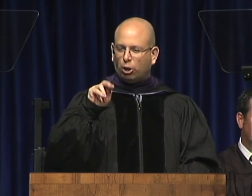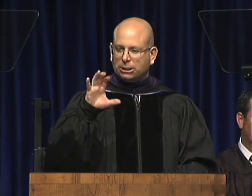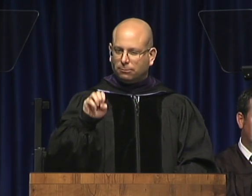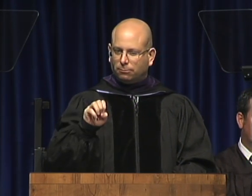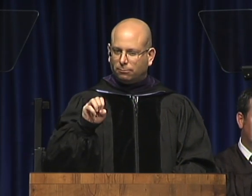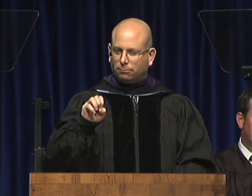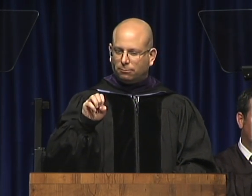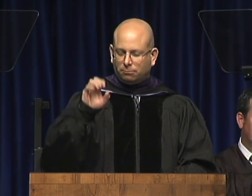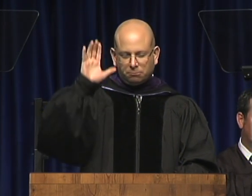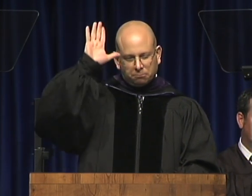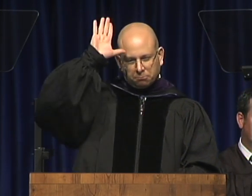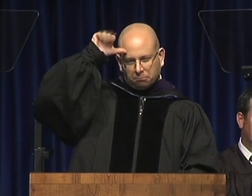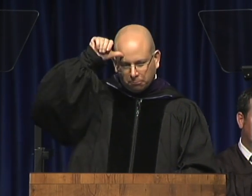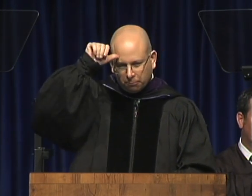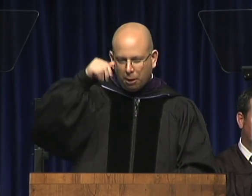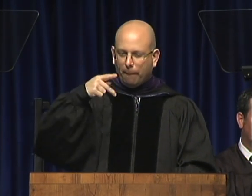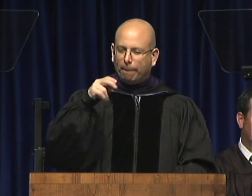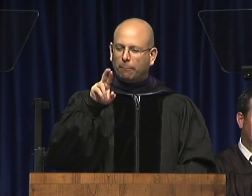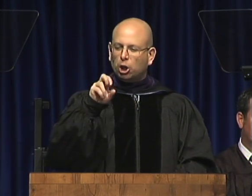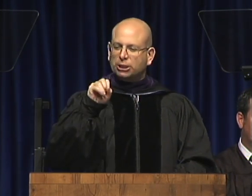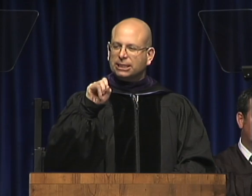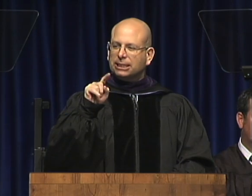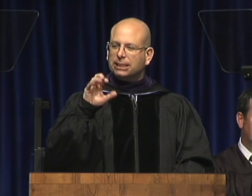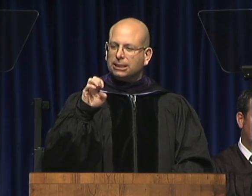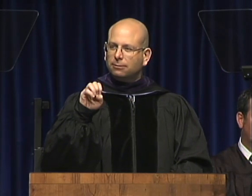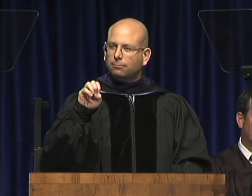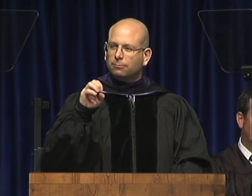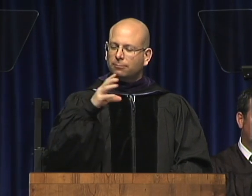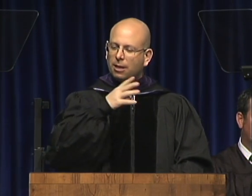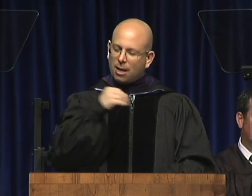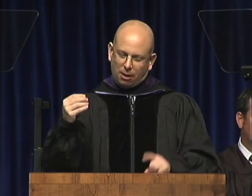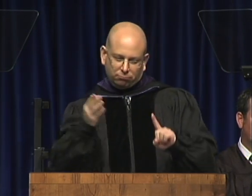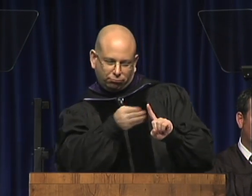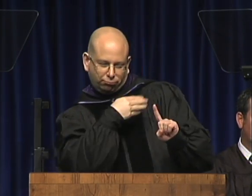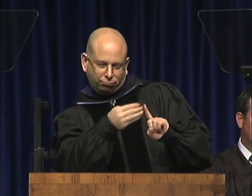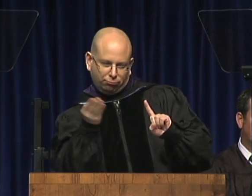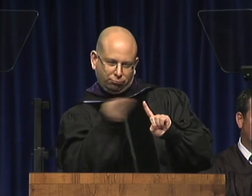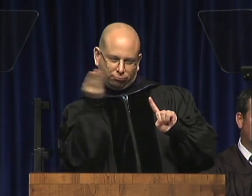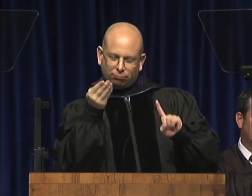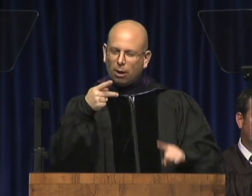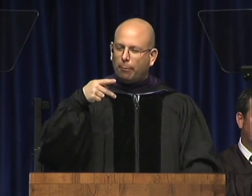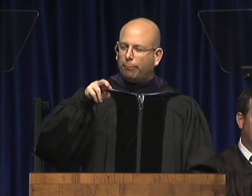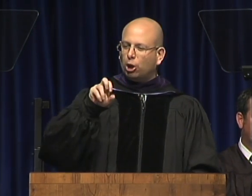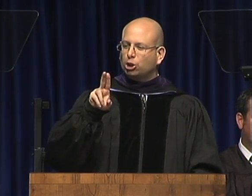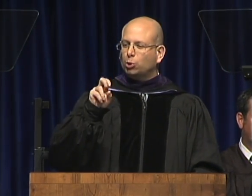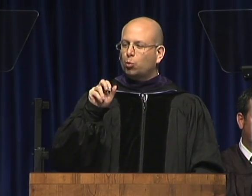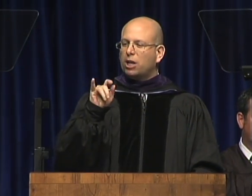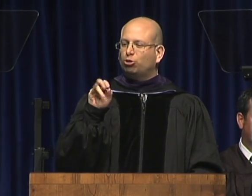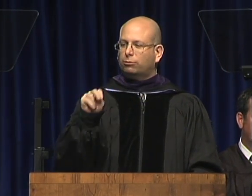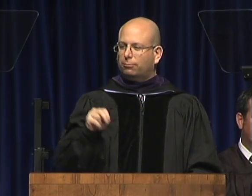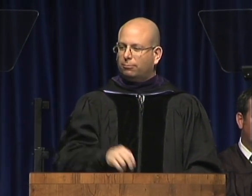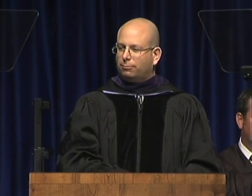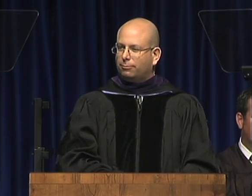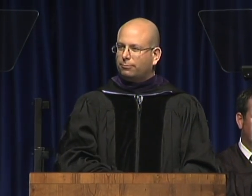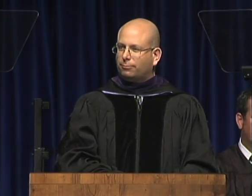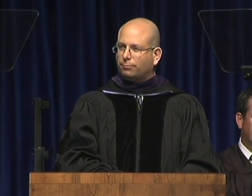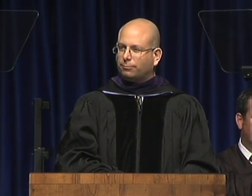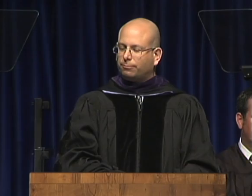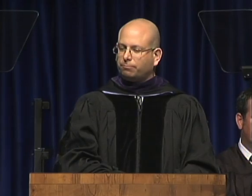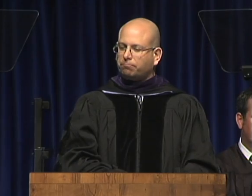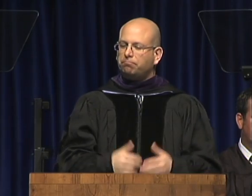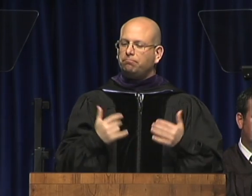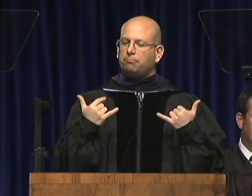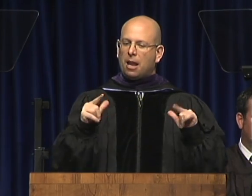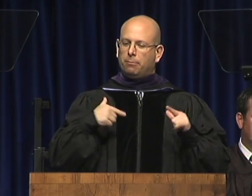persistence and persuasion.